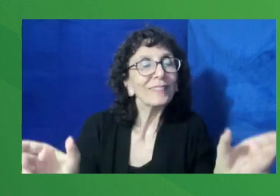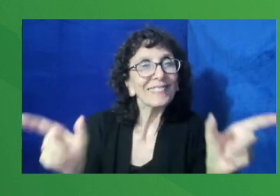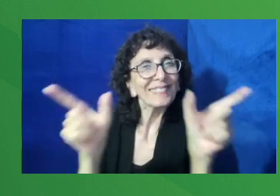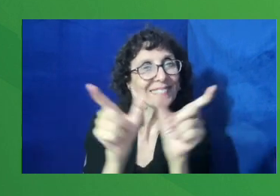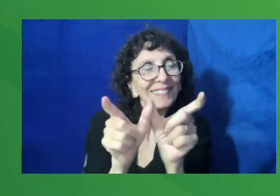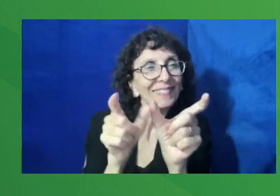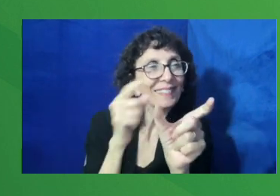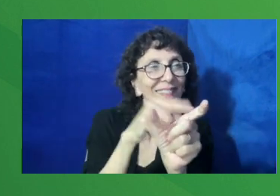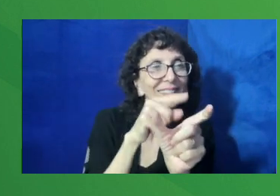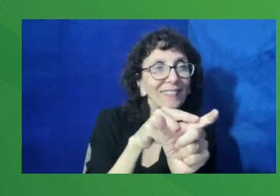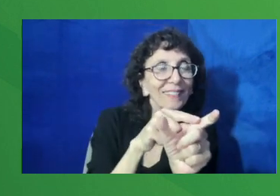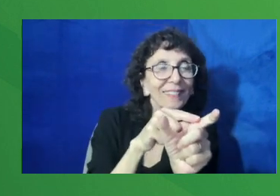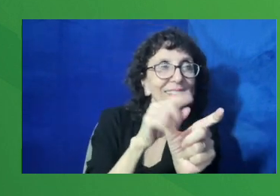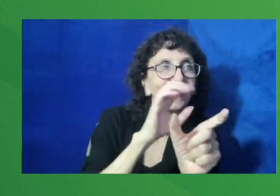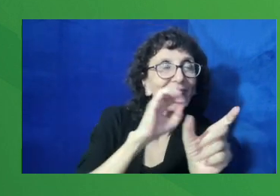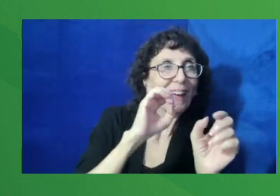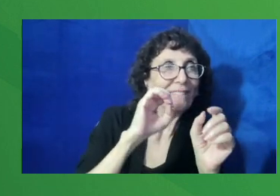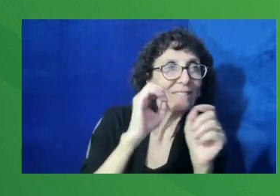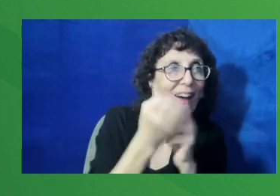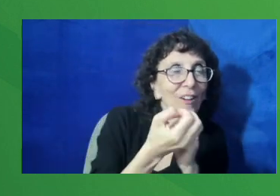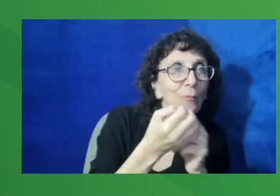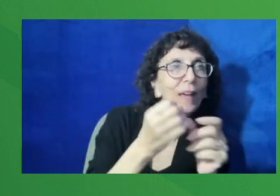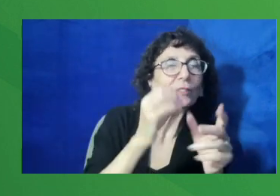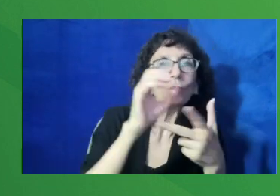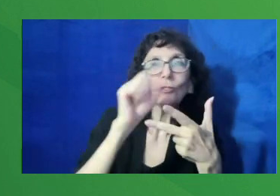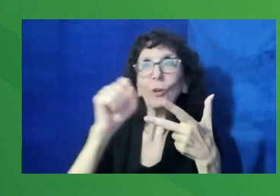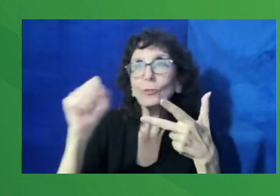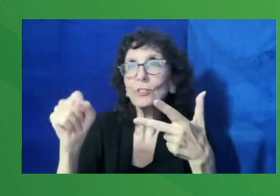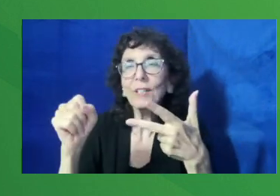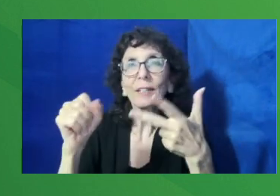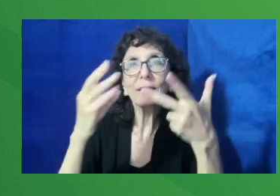environmental learning, social studies, solving problems. Although we have a lot